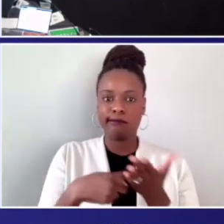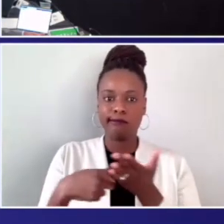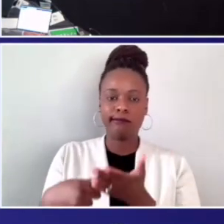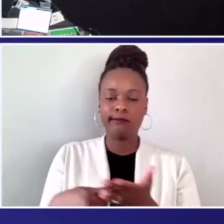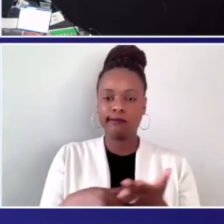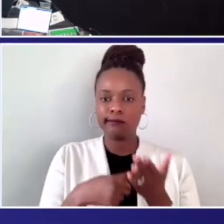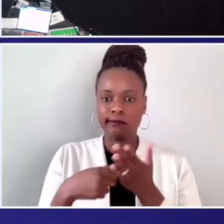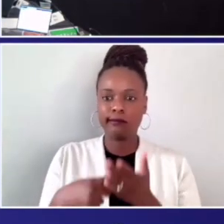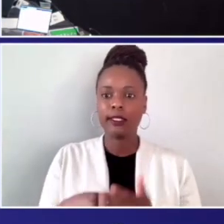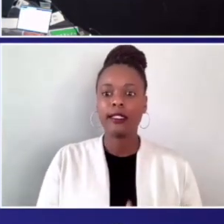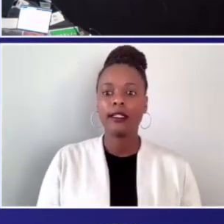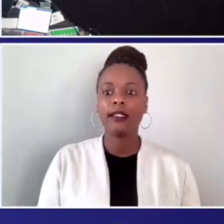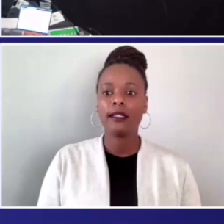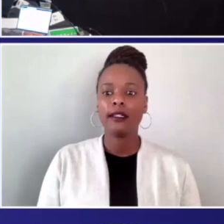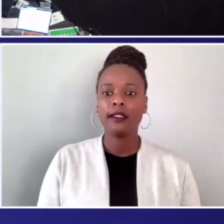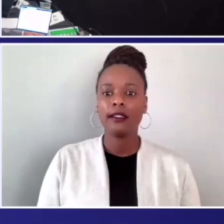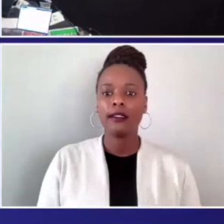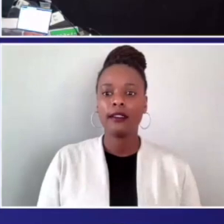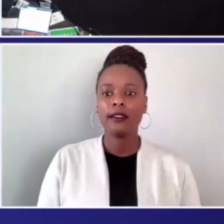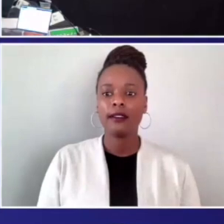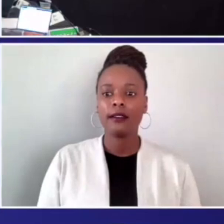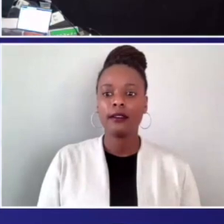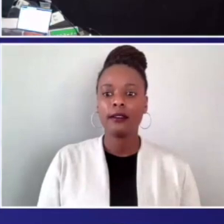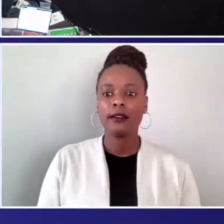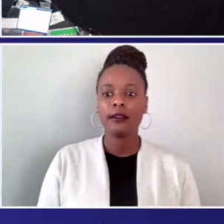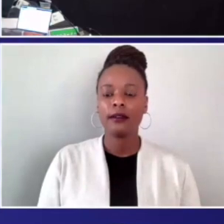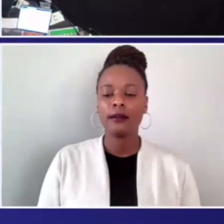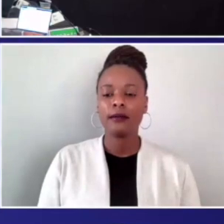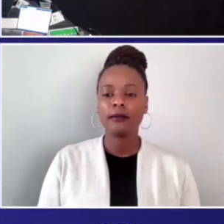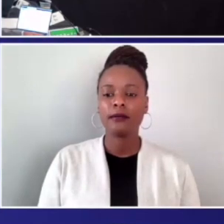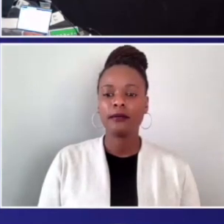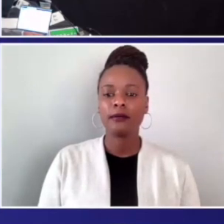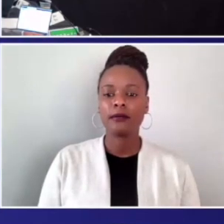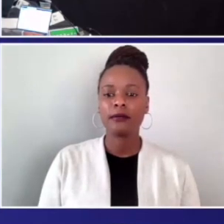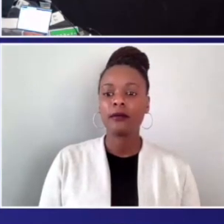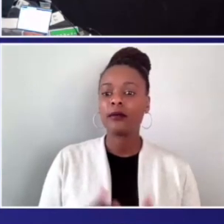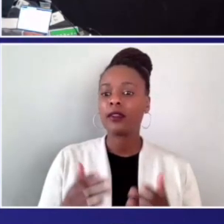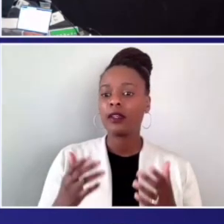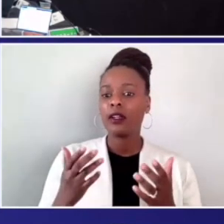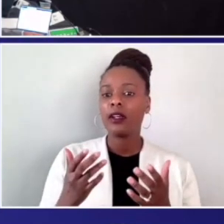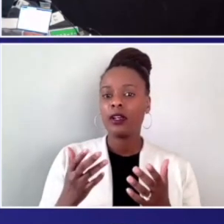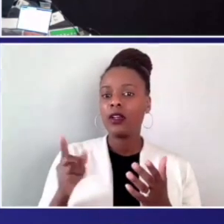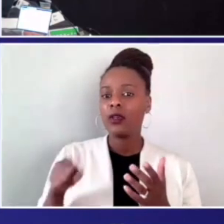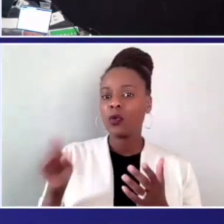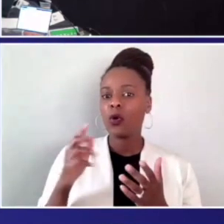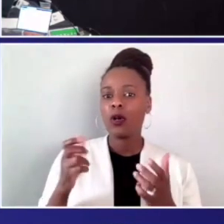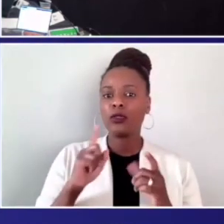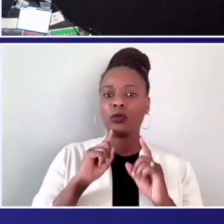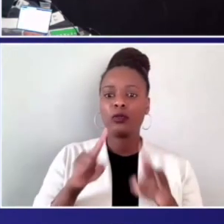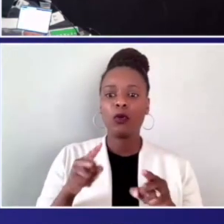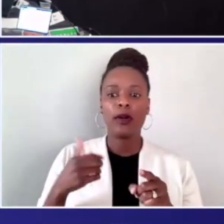Again, in a very nice way, I'm saying relive this. You want to report out and have additional conversation about this later.